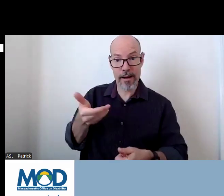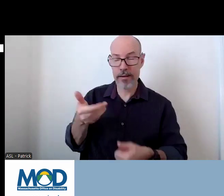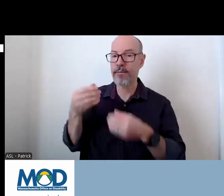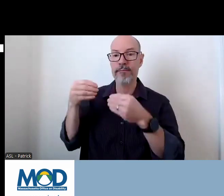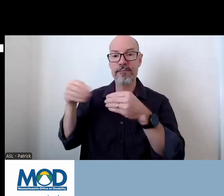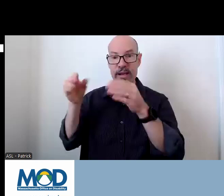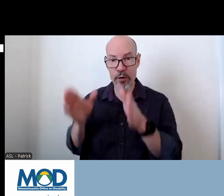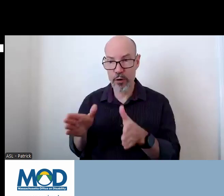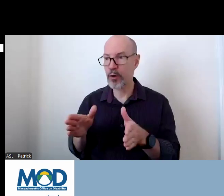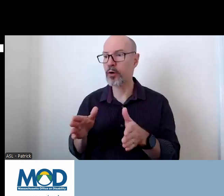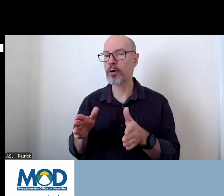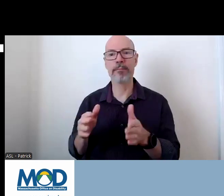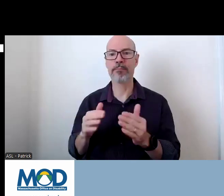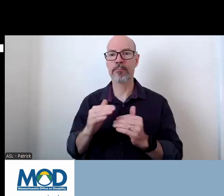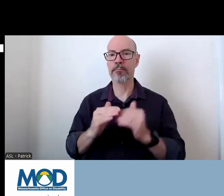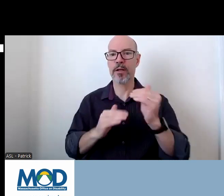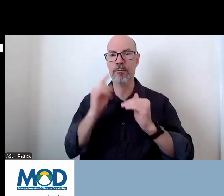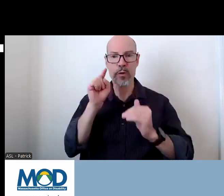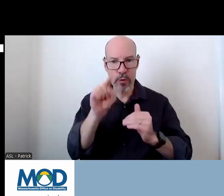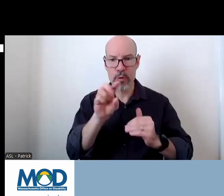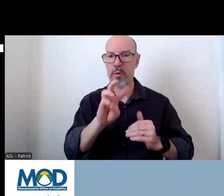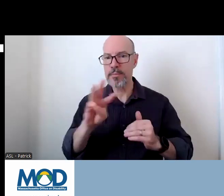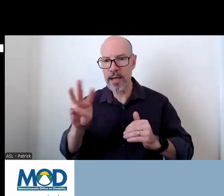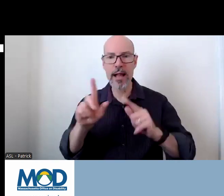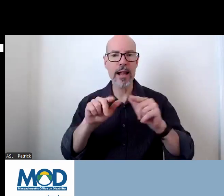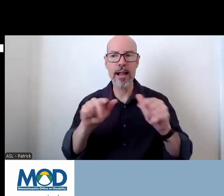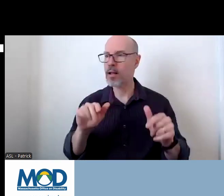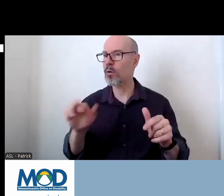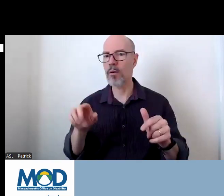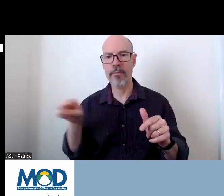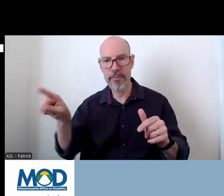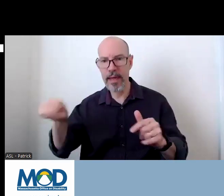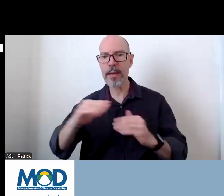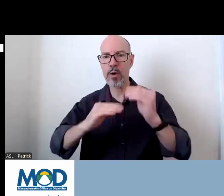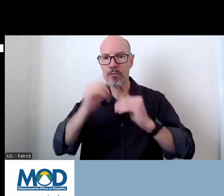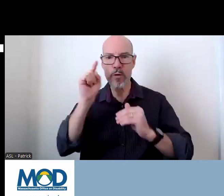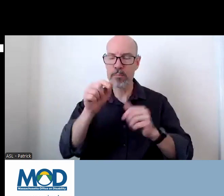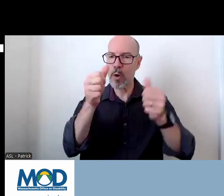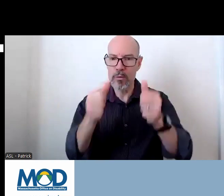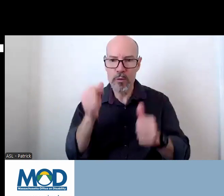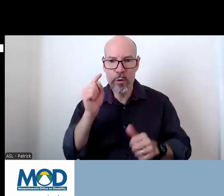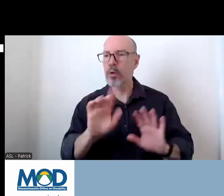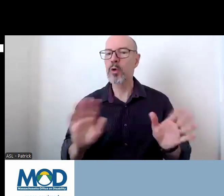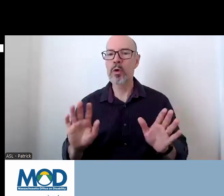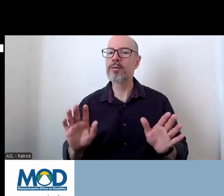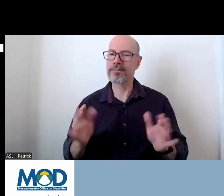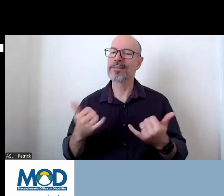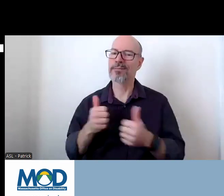know, this exemption does not So, I think that's it. I will pass it off to Lilia,